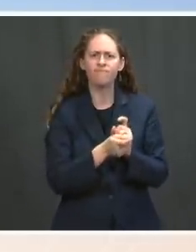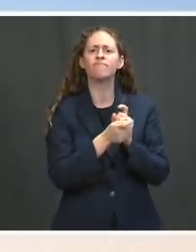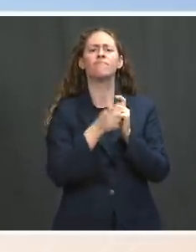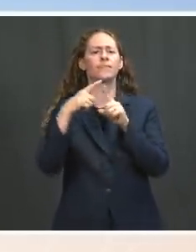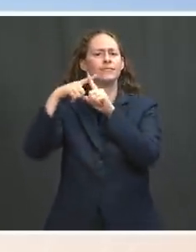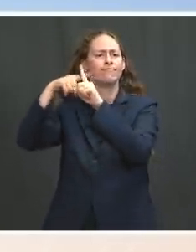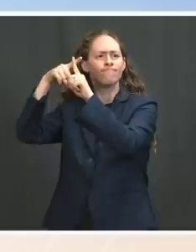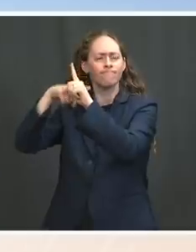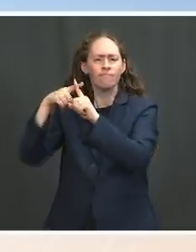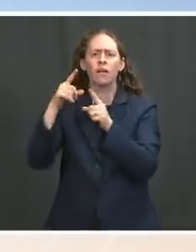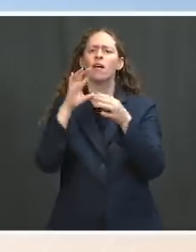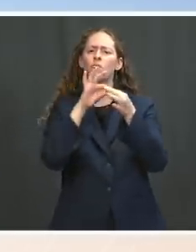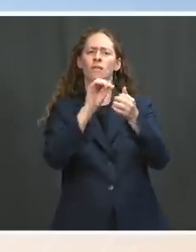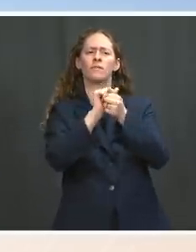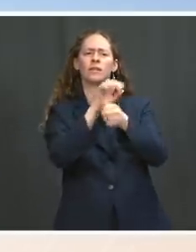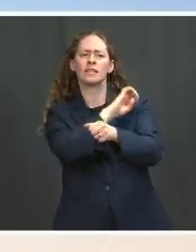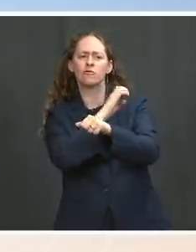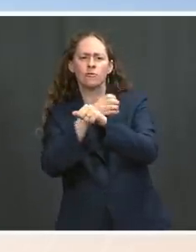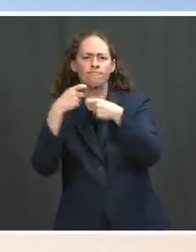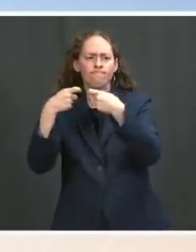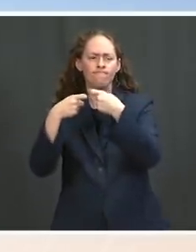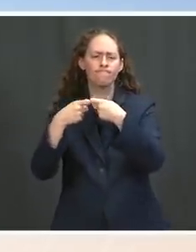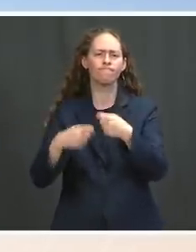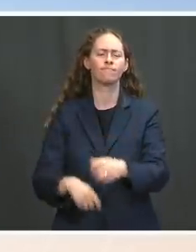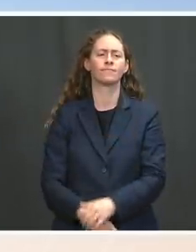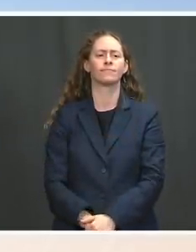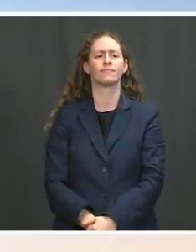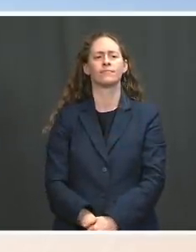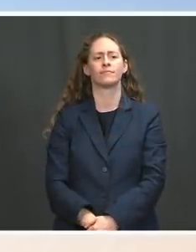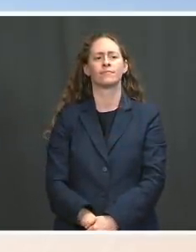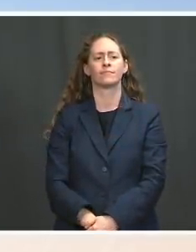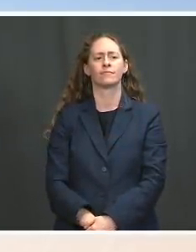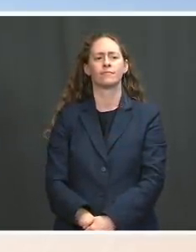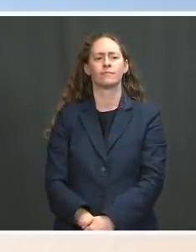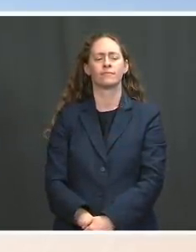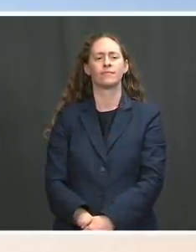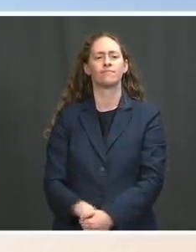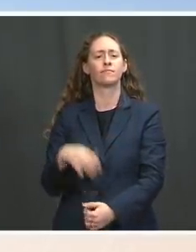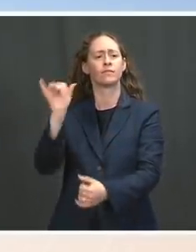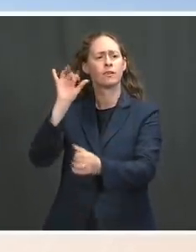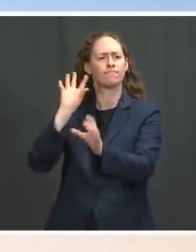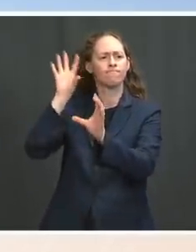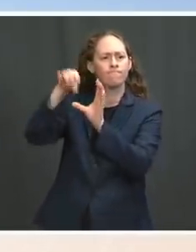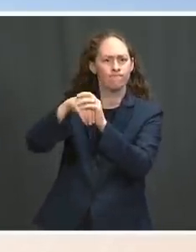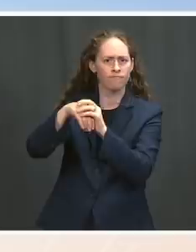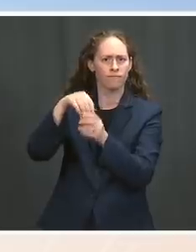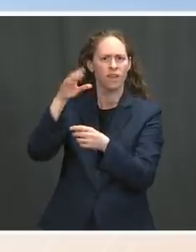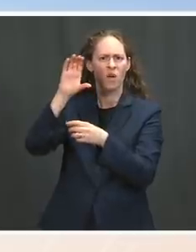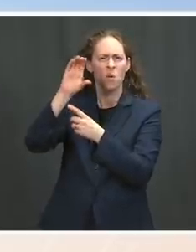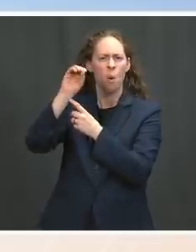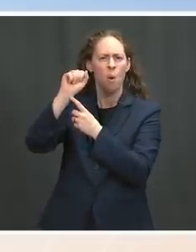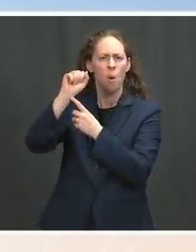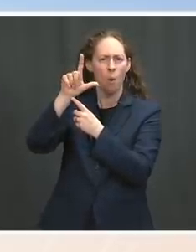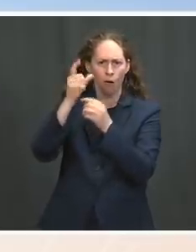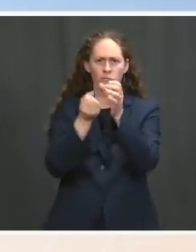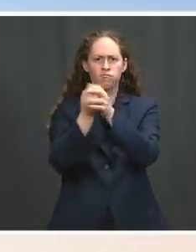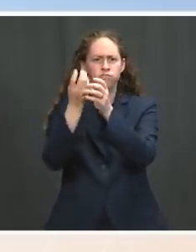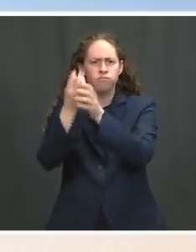Administrator Regan began his career at the Environmental Protection Agency, and is the first African American man and second person of color to lead it.